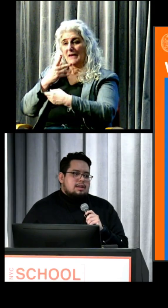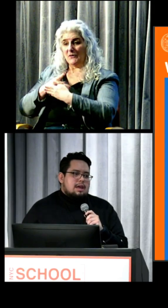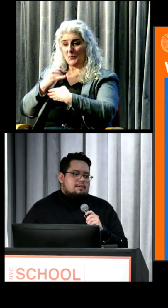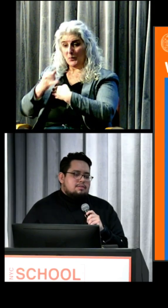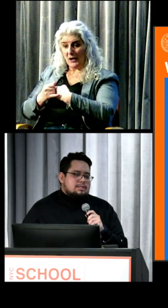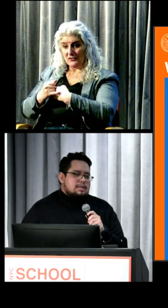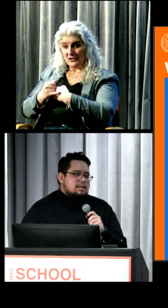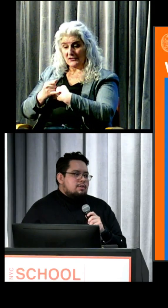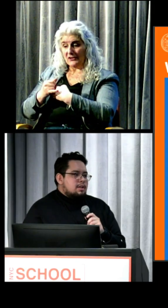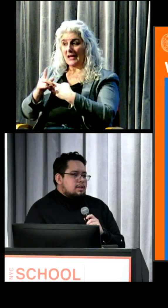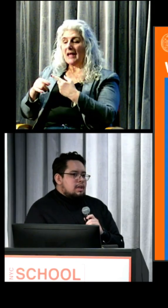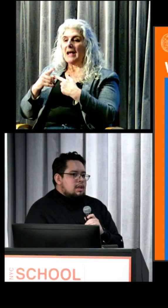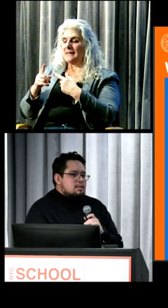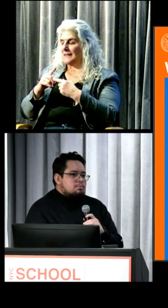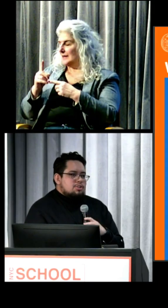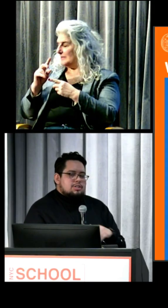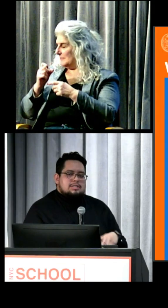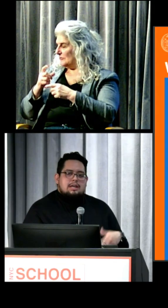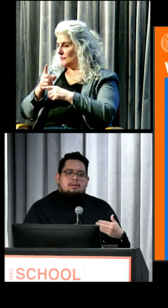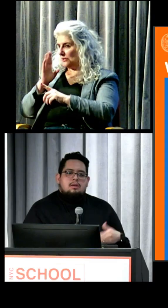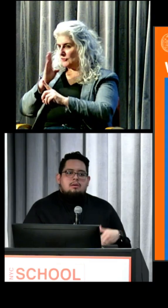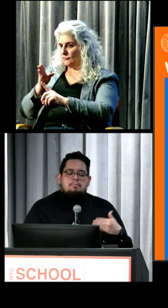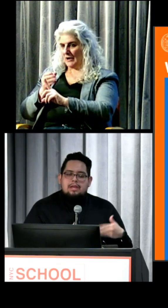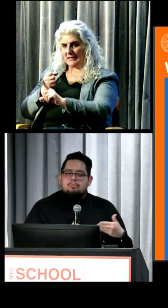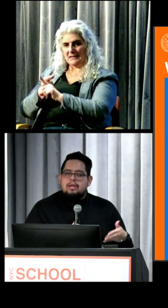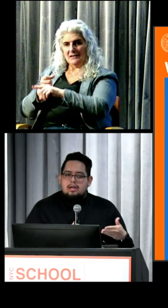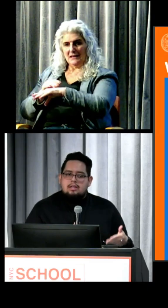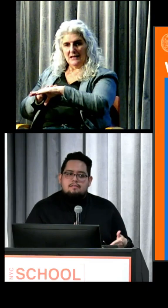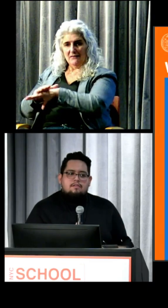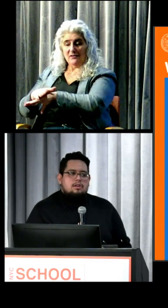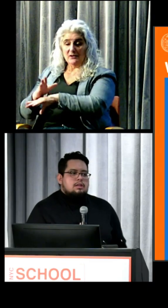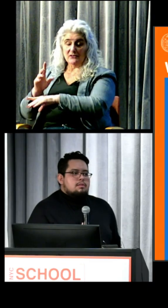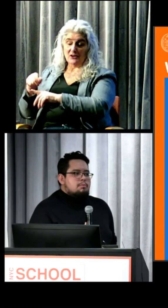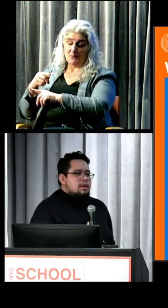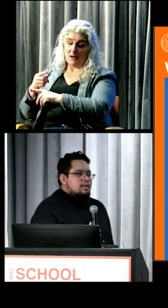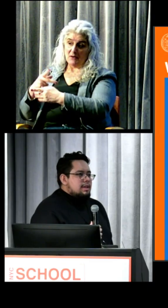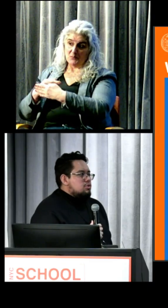trying to make something for people who know little to nothing about the topic, is that a lot